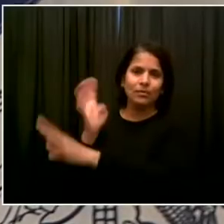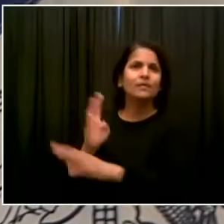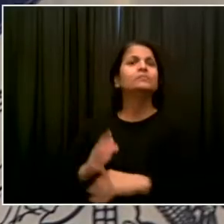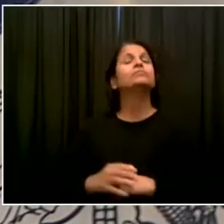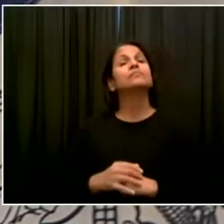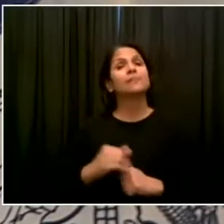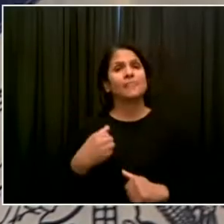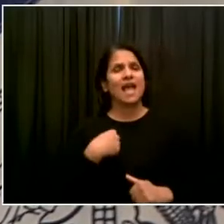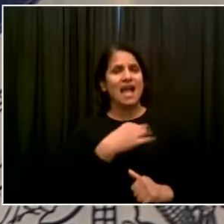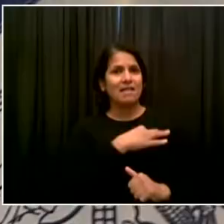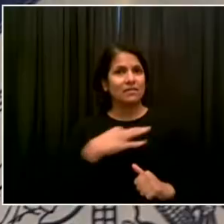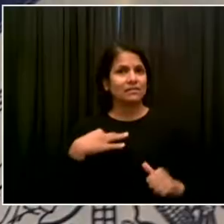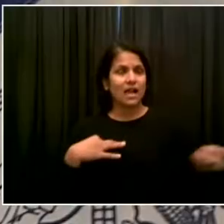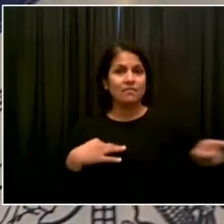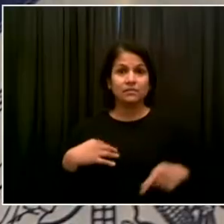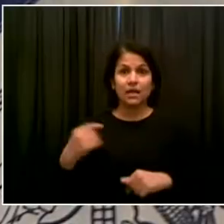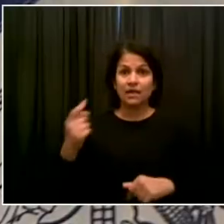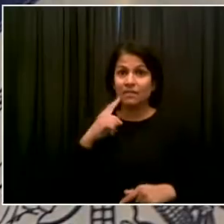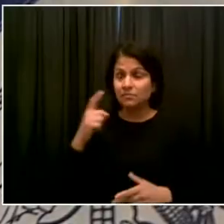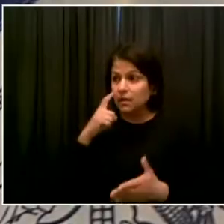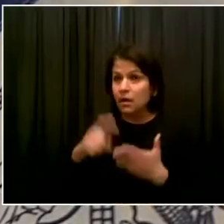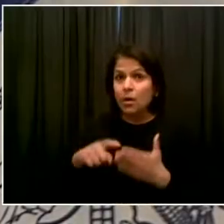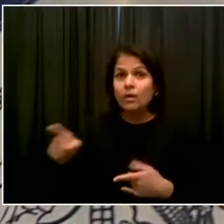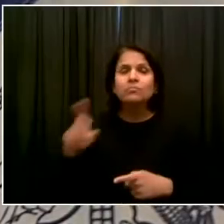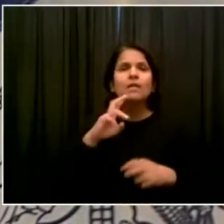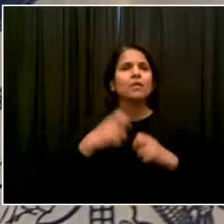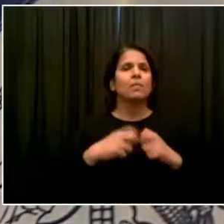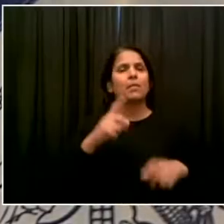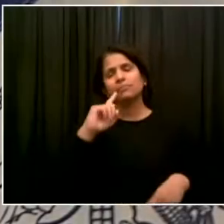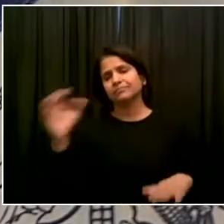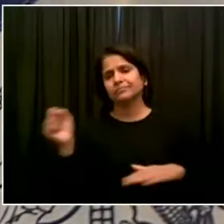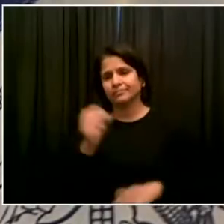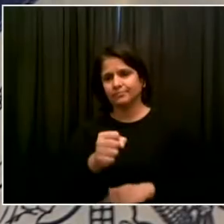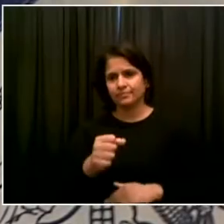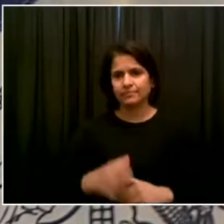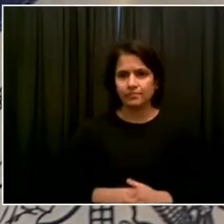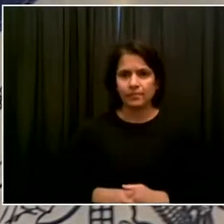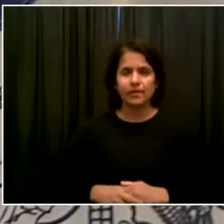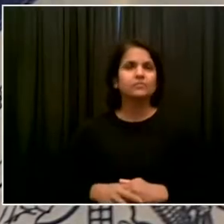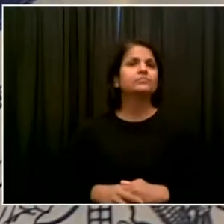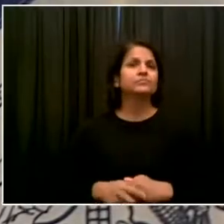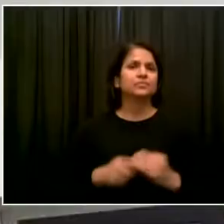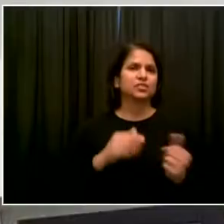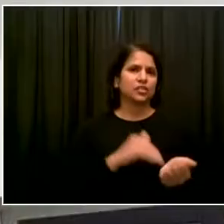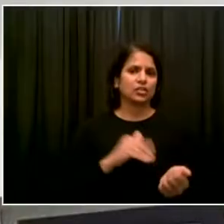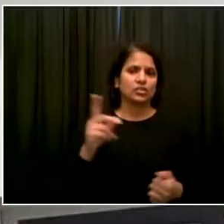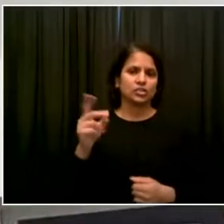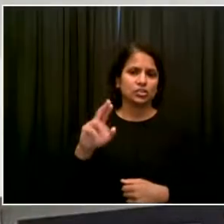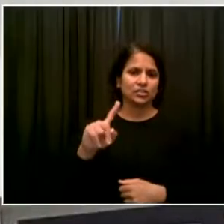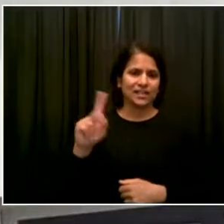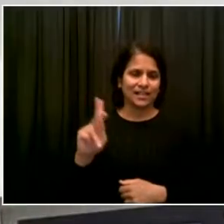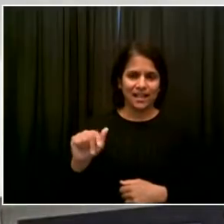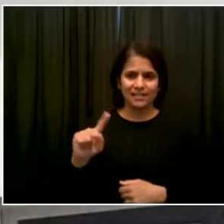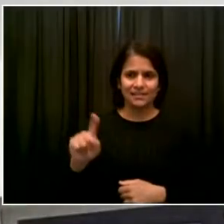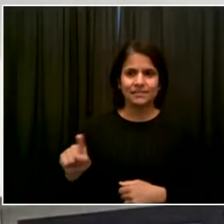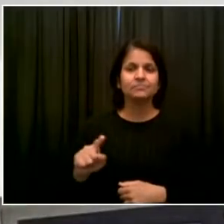TO FIX IT AT THAT IS ON US. THERE IS STAFFING TO BE FOUND IN TO E B PUT IN PLACE AND